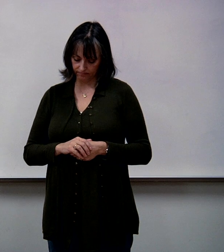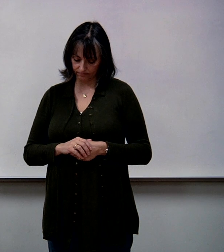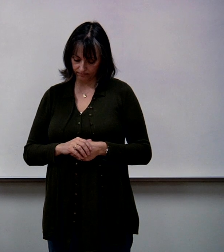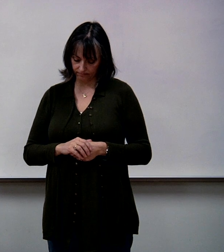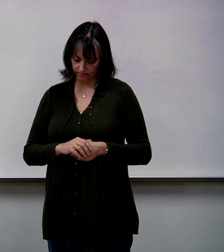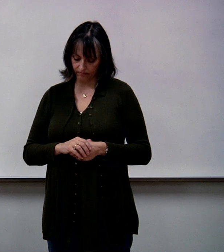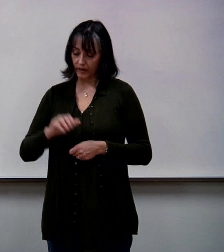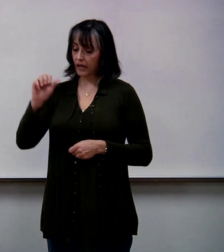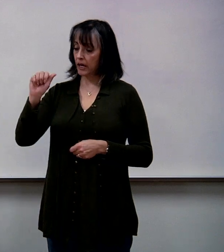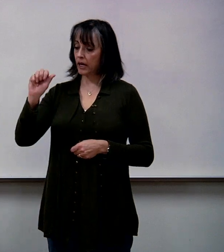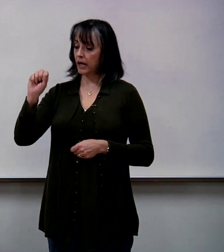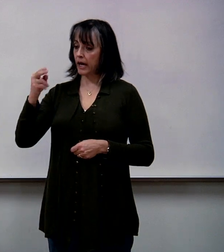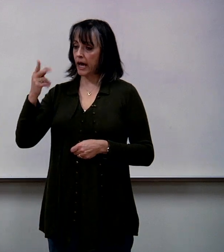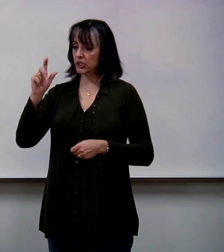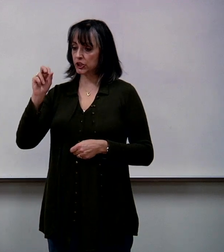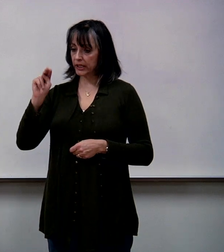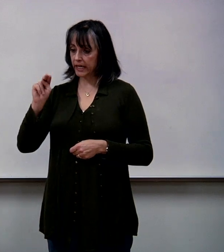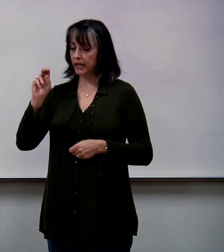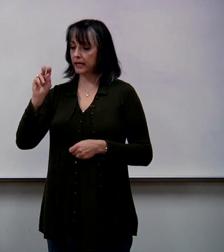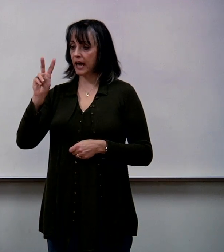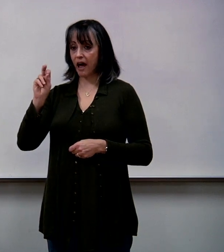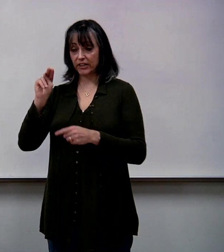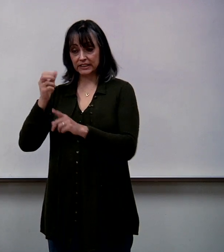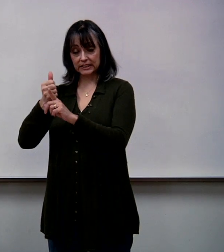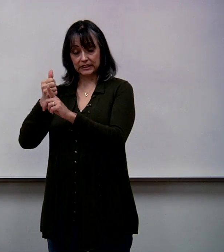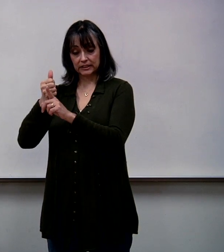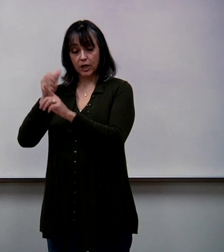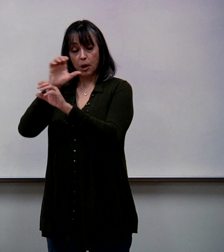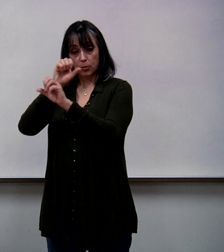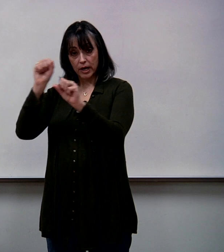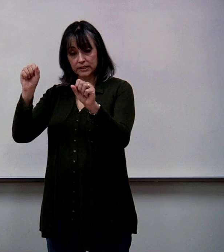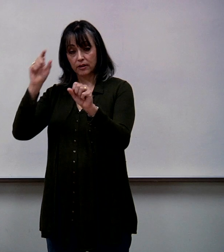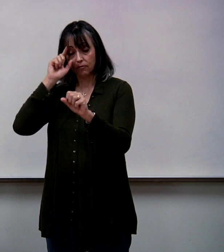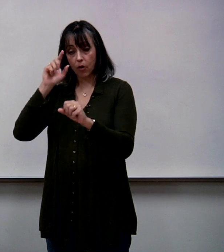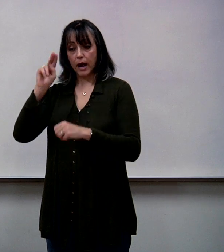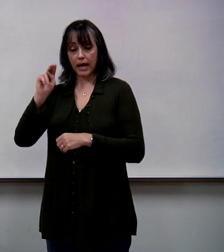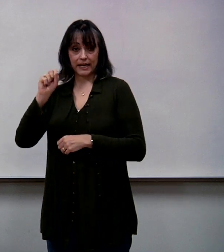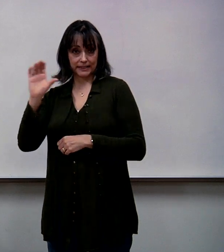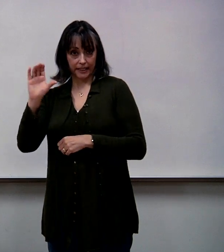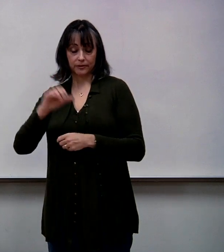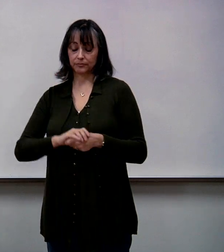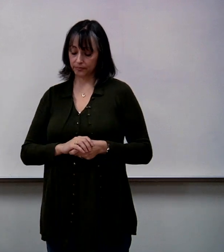president of the NTID Student Congress.